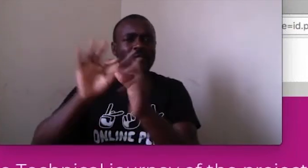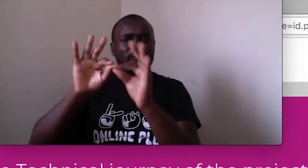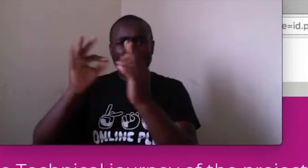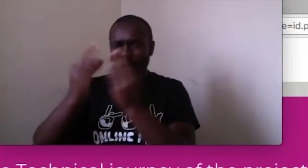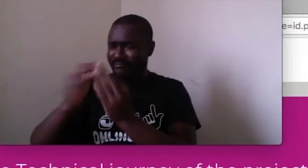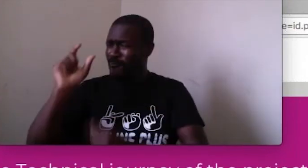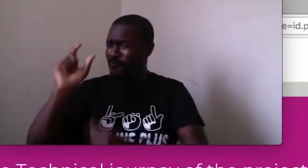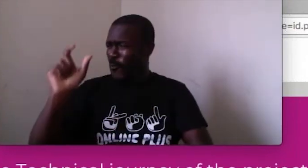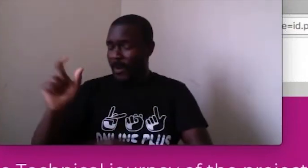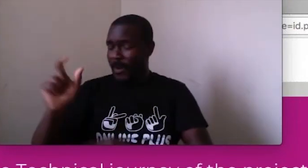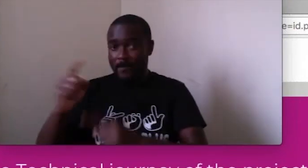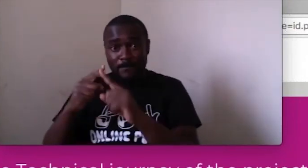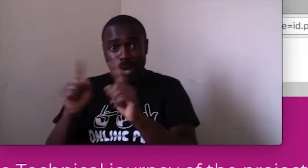For us